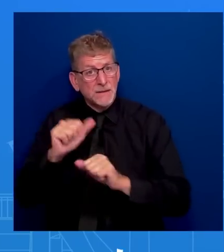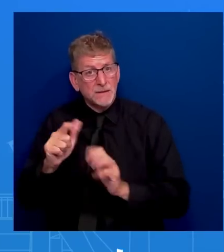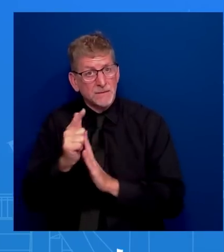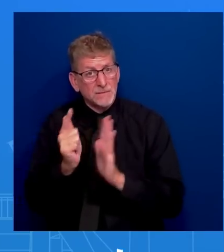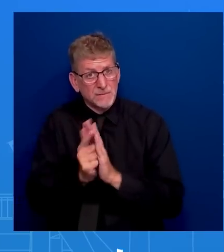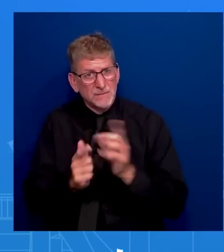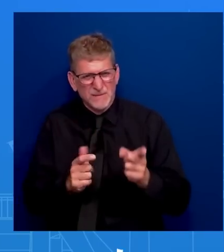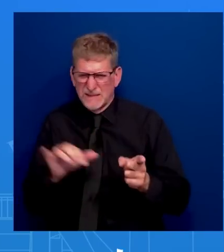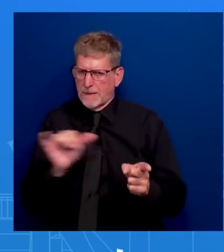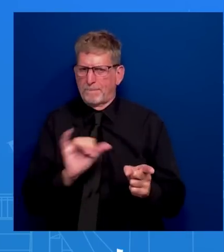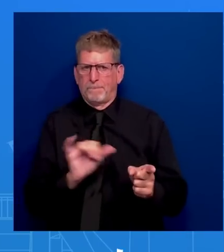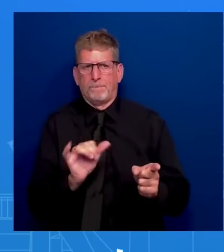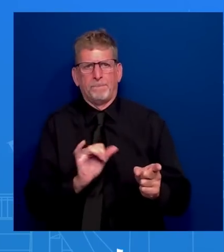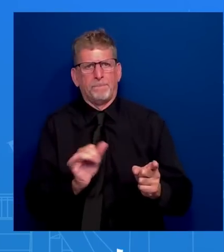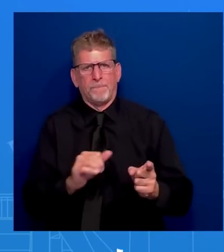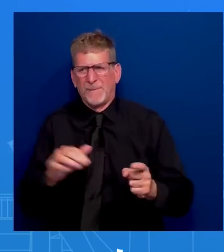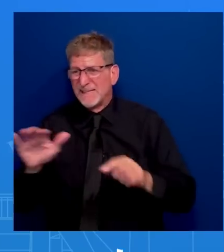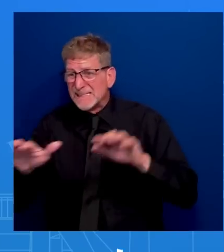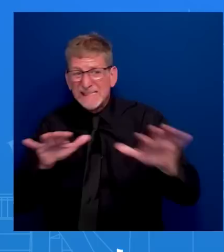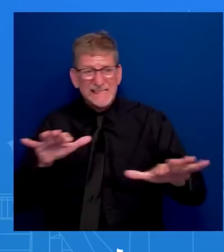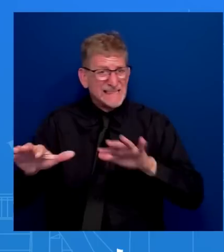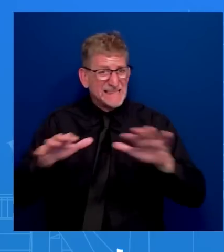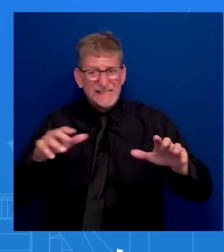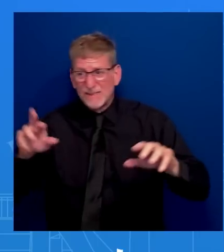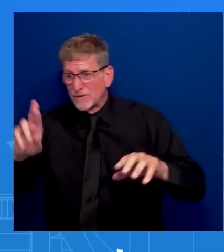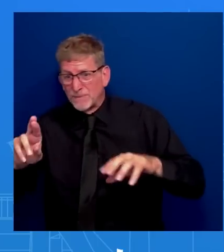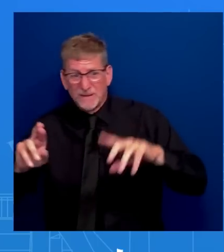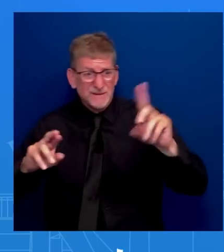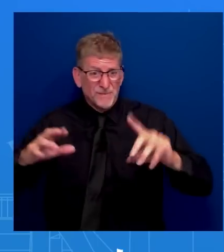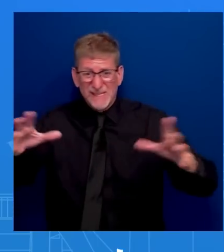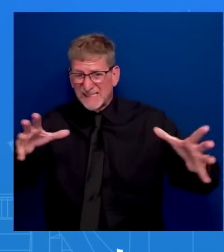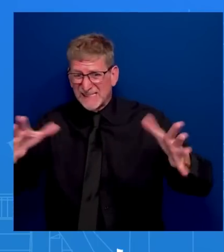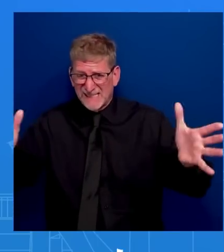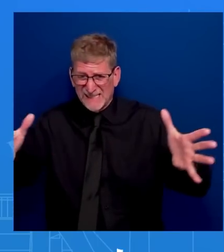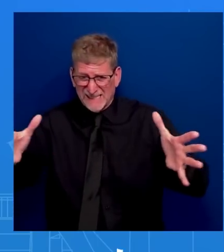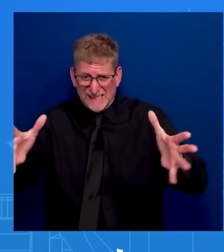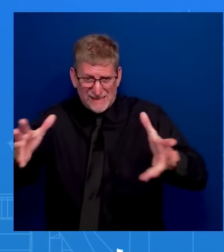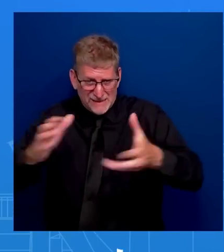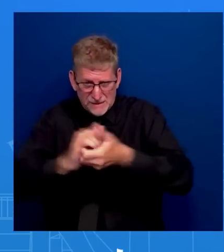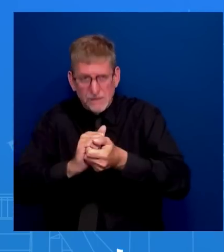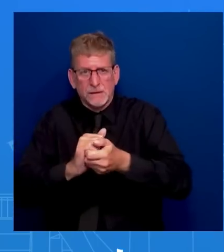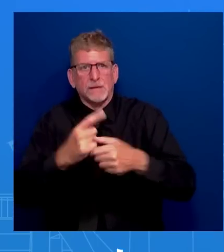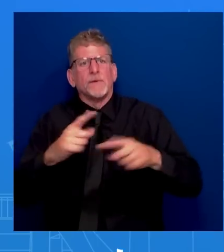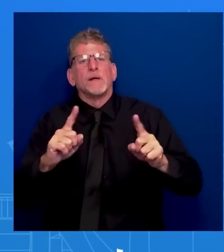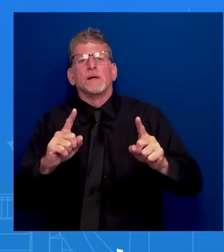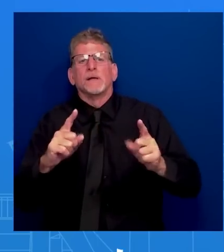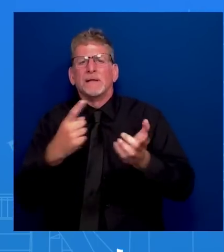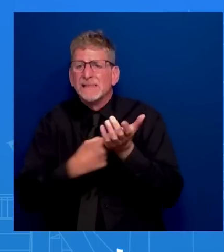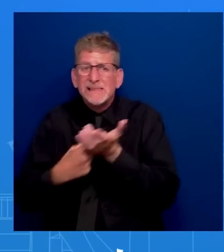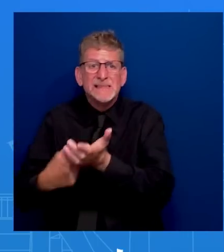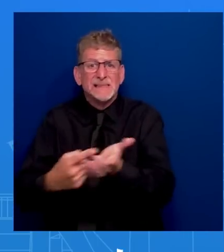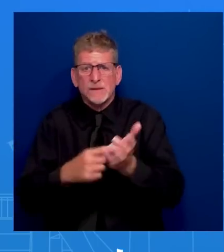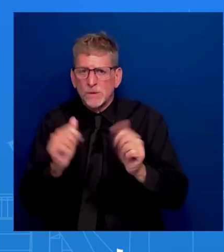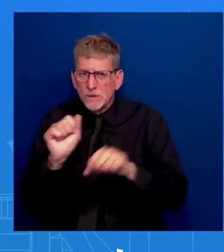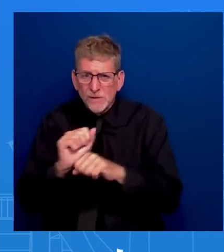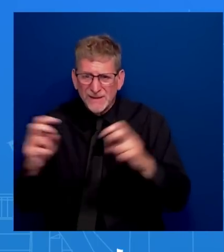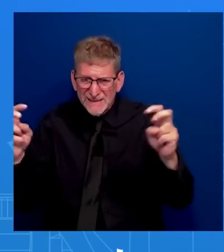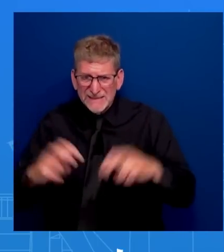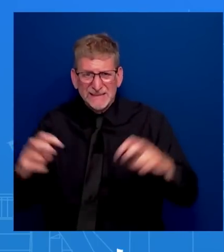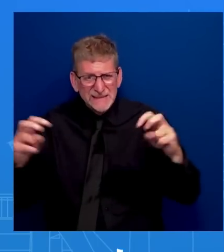to make sure that we're leaders across the world when it comes to manufacturing. And so there are things that this President has done because of his leadership --